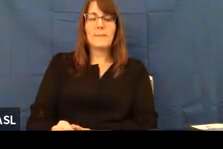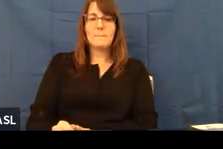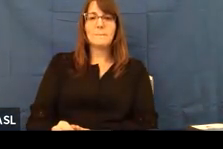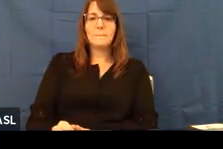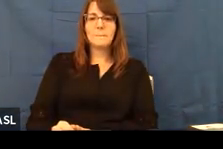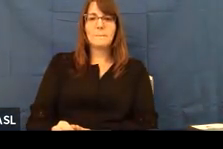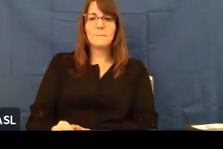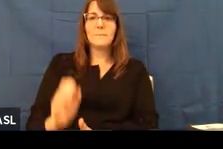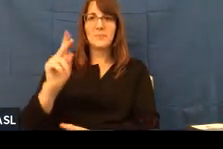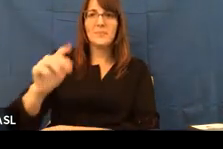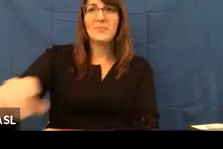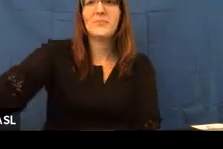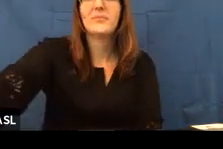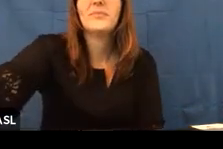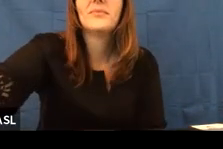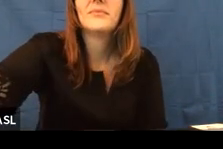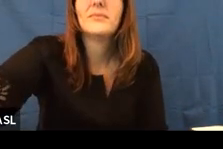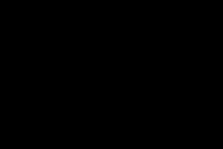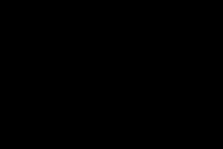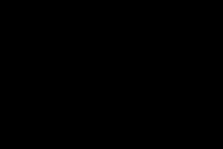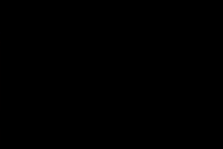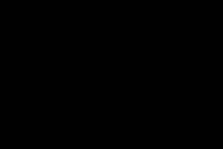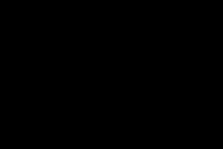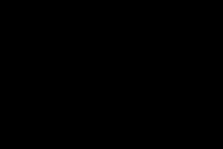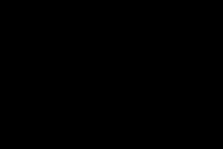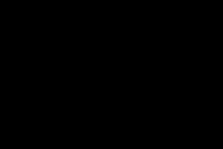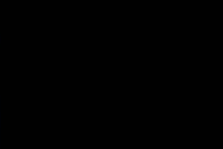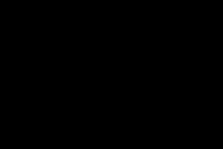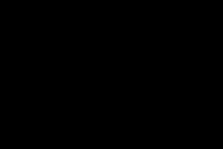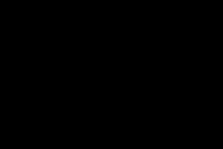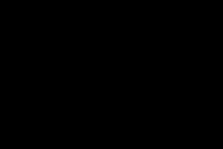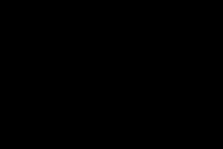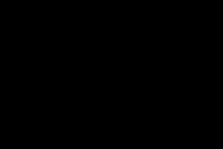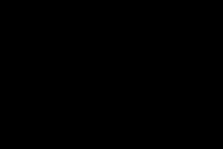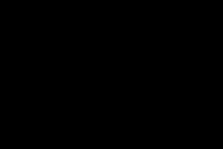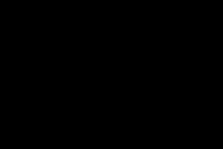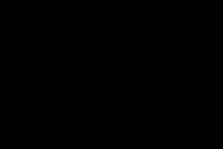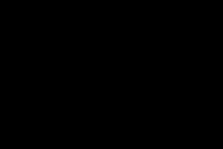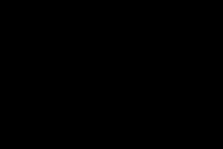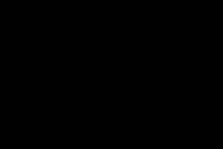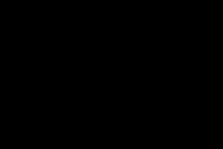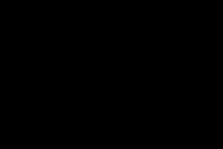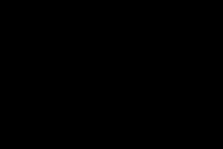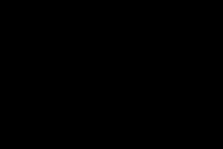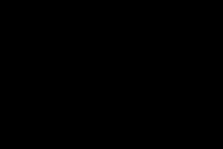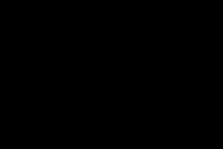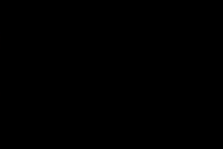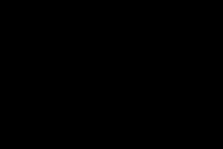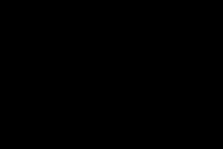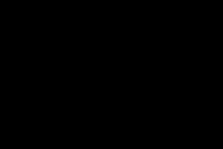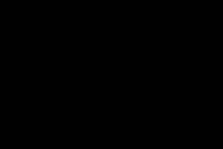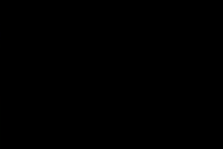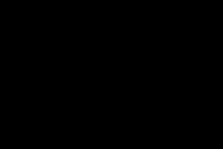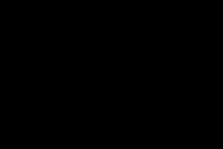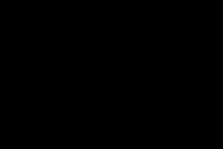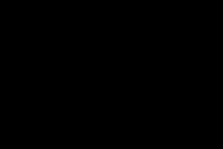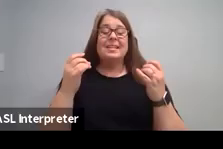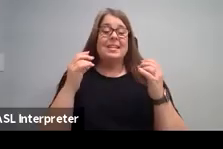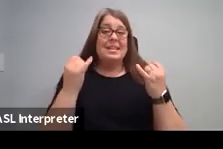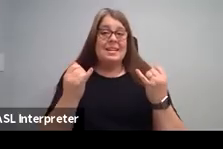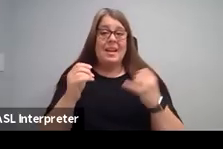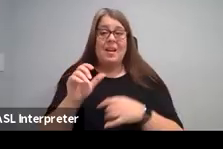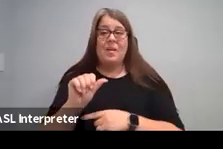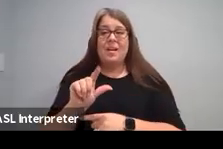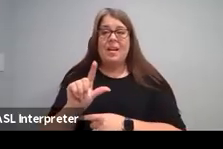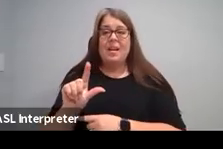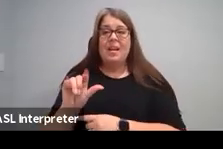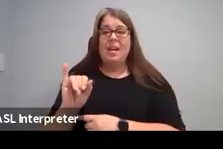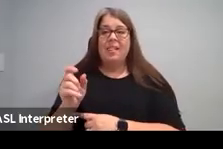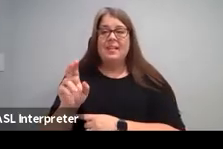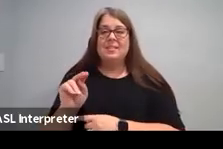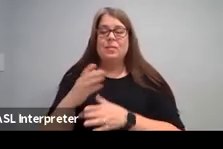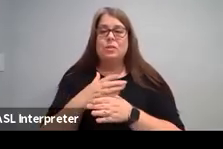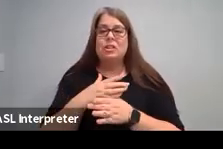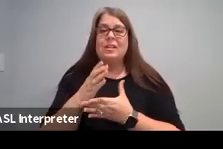Jewyl Alderson Clarke, SDCOE: Alright, we are going to take this, you turn back to the beginning, hopefully some of your questions will be answered naturally as we go through here. But now, Allison is going to share some of the resources that we probably already even mentioned